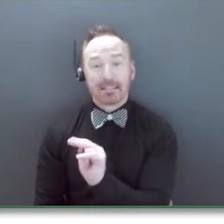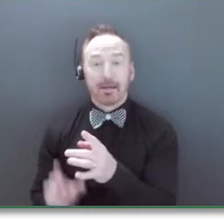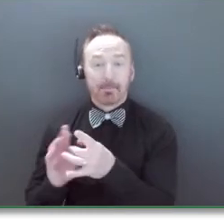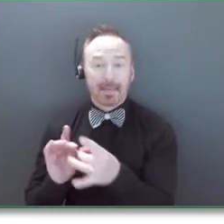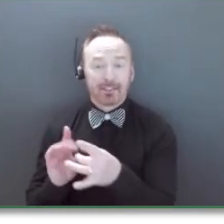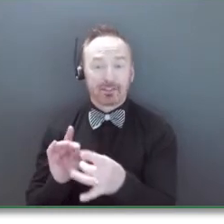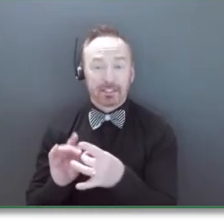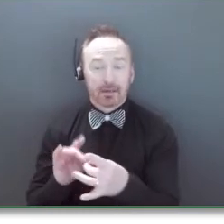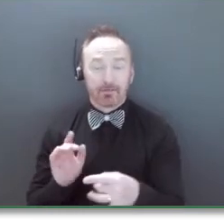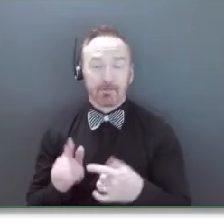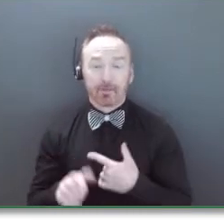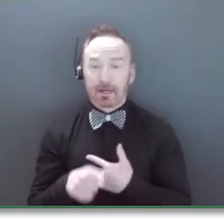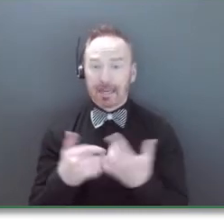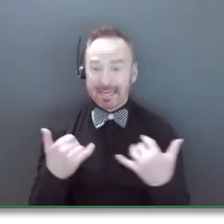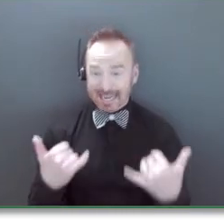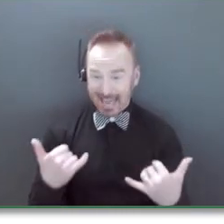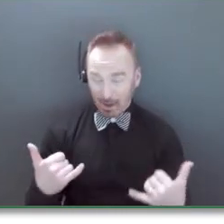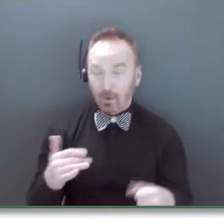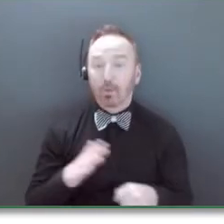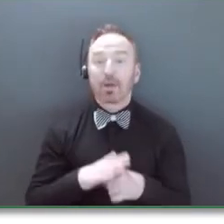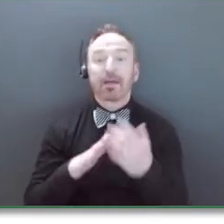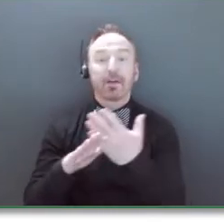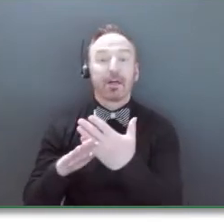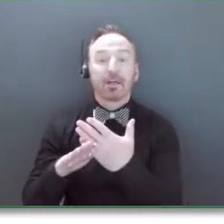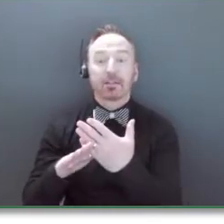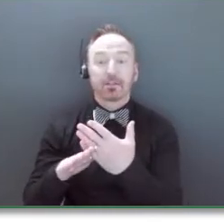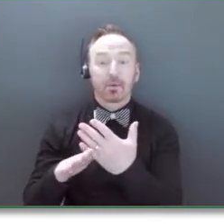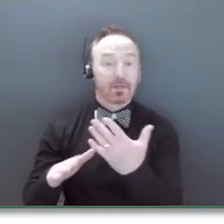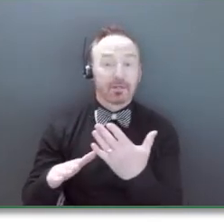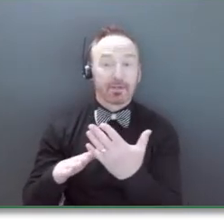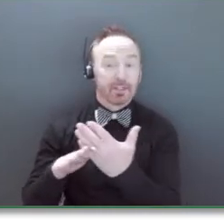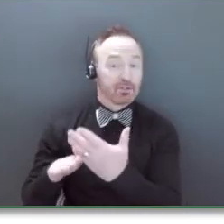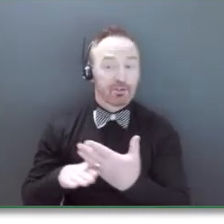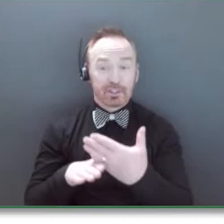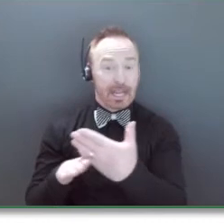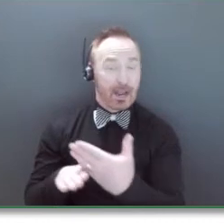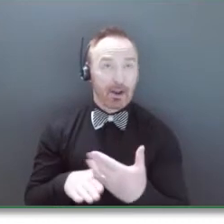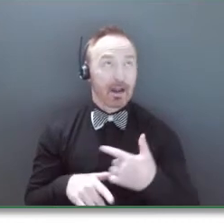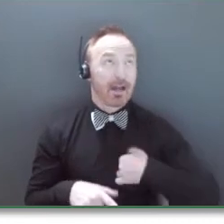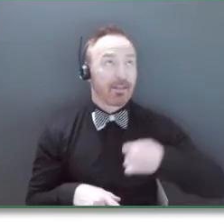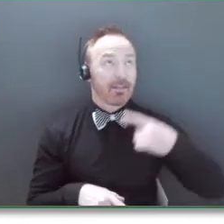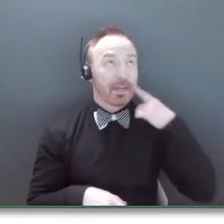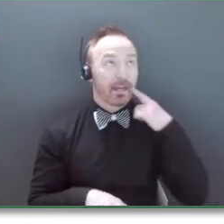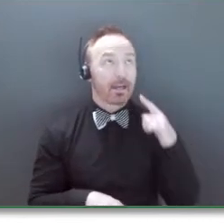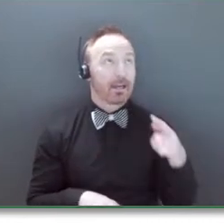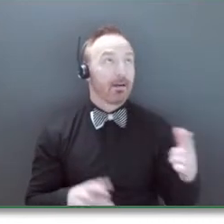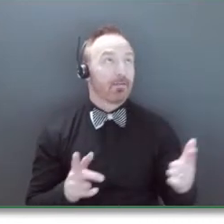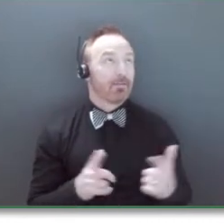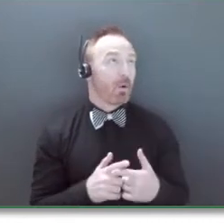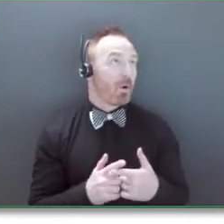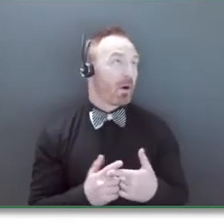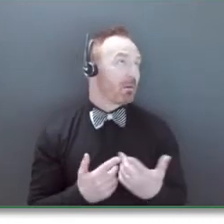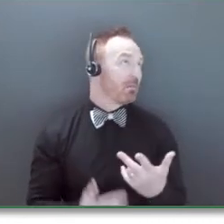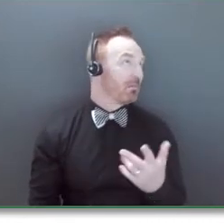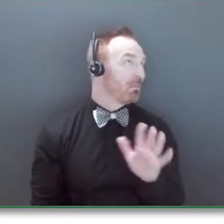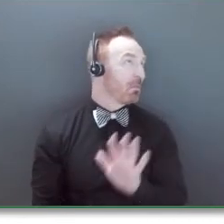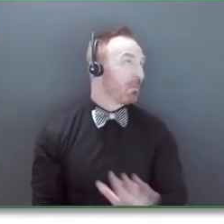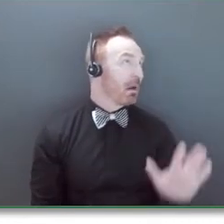shared the trail rider with roughly 200 organizations around the world, people and organizations. Next slide